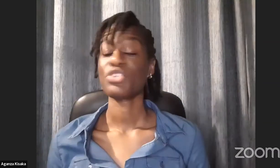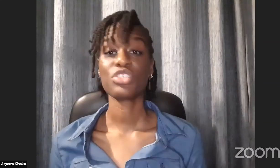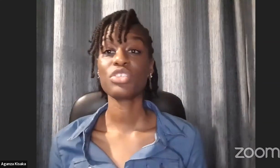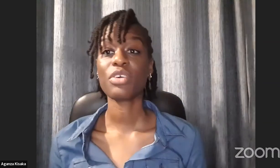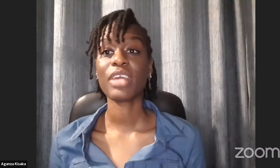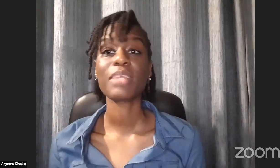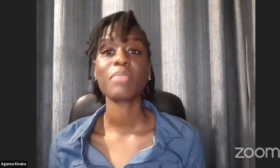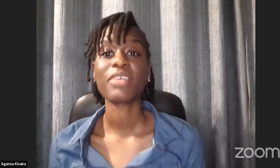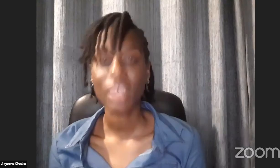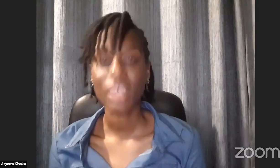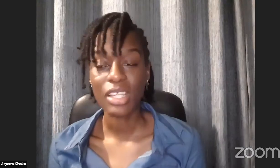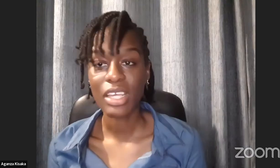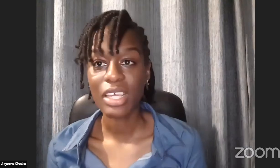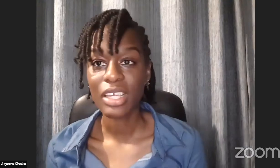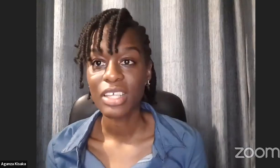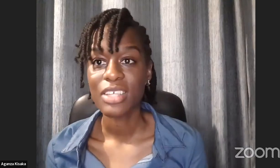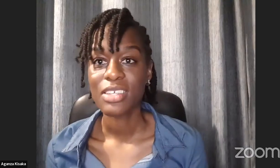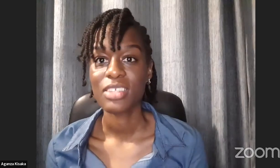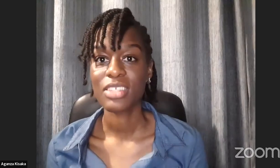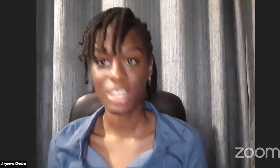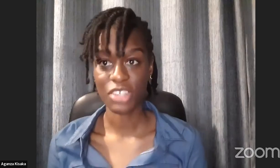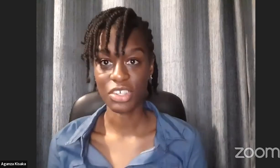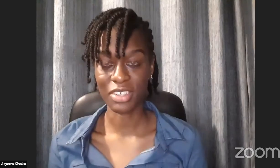You should already be feeling centered.